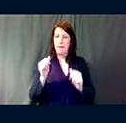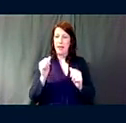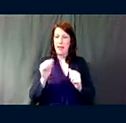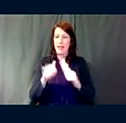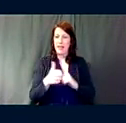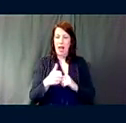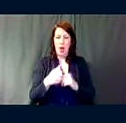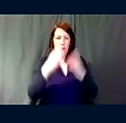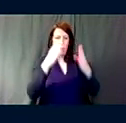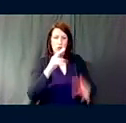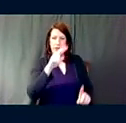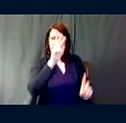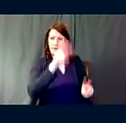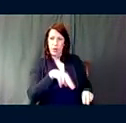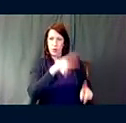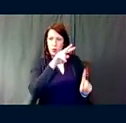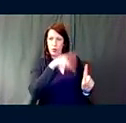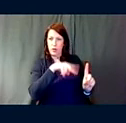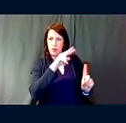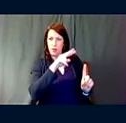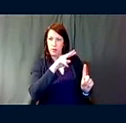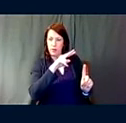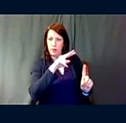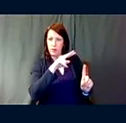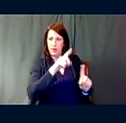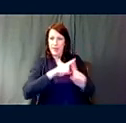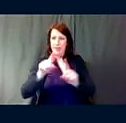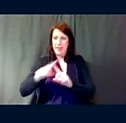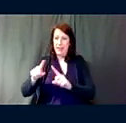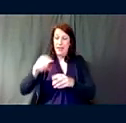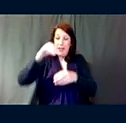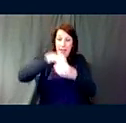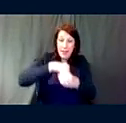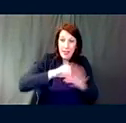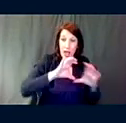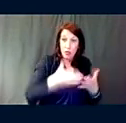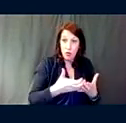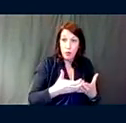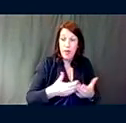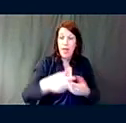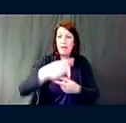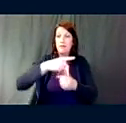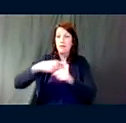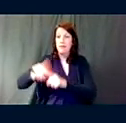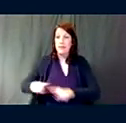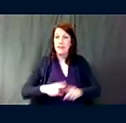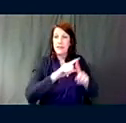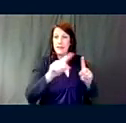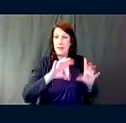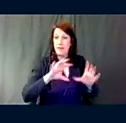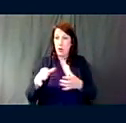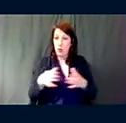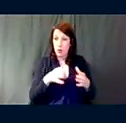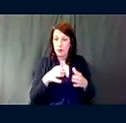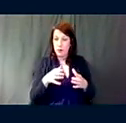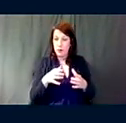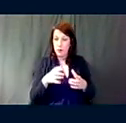REALLY MEDIATES HOW ONE IS VIEWED WITHIN AND BETWEEN DIFFERENT GROUPS. SO THAT'S THE SOCIAL COMPONENT.